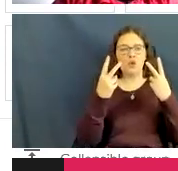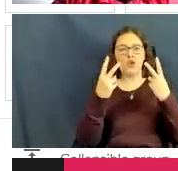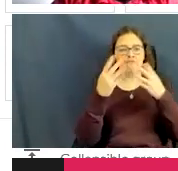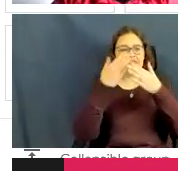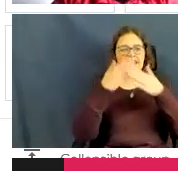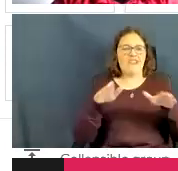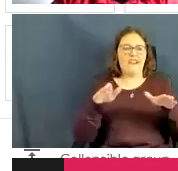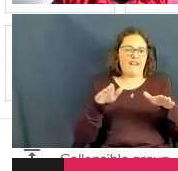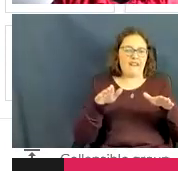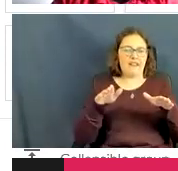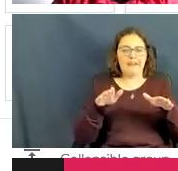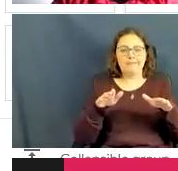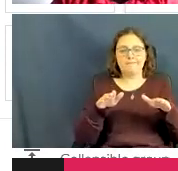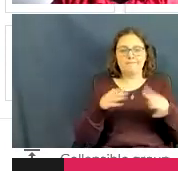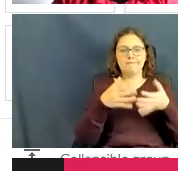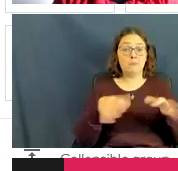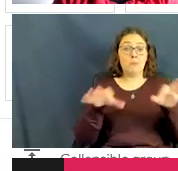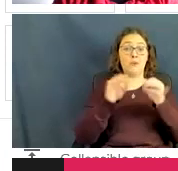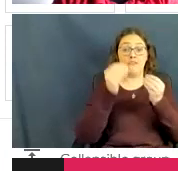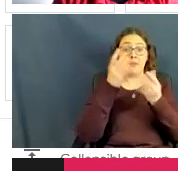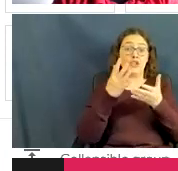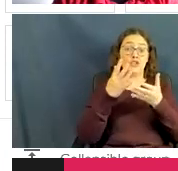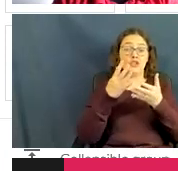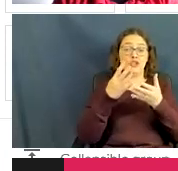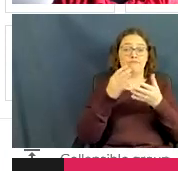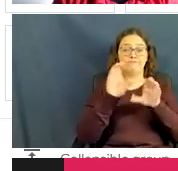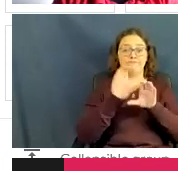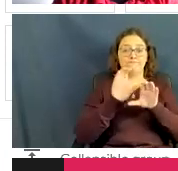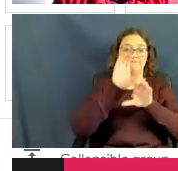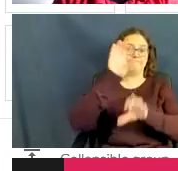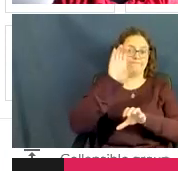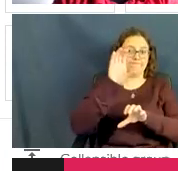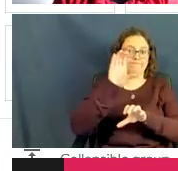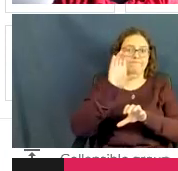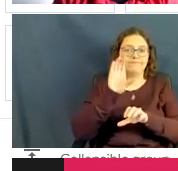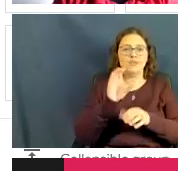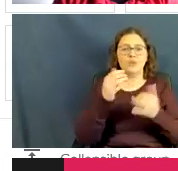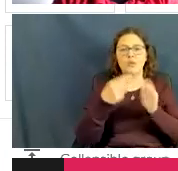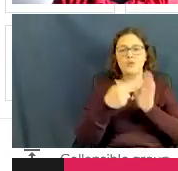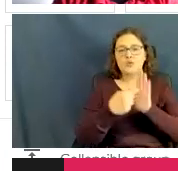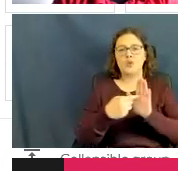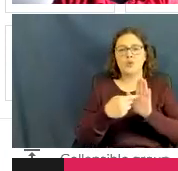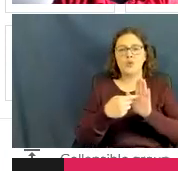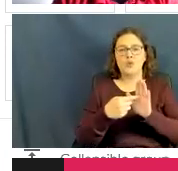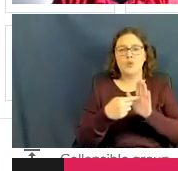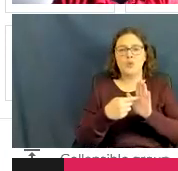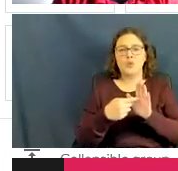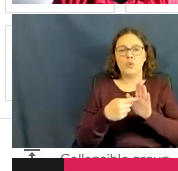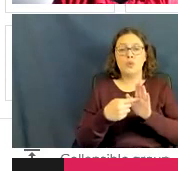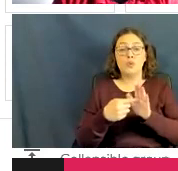that process or go to each computer and you need to do, laptop, whatever, go to that when they have it pulled up. Then do the file, save as, title it so they are able